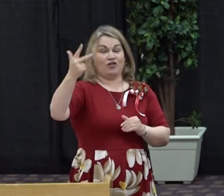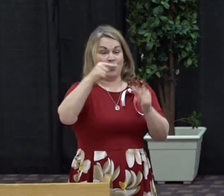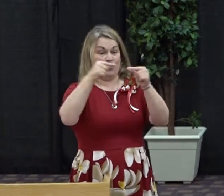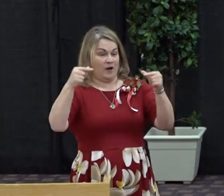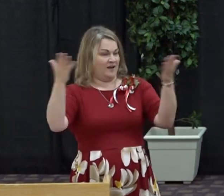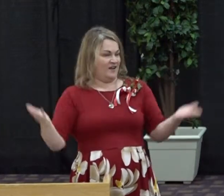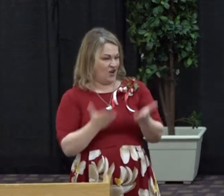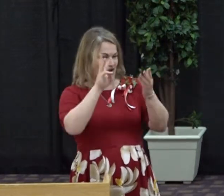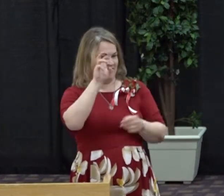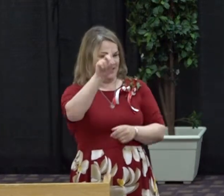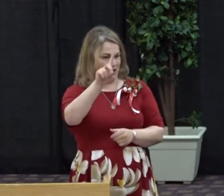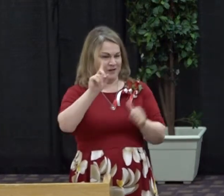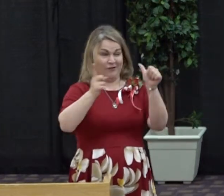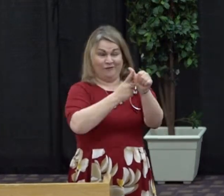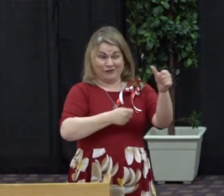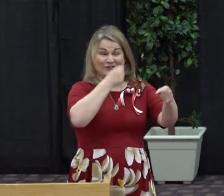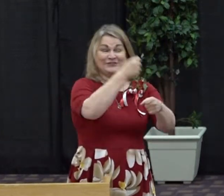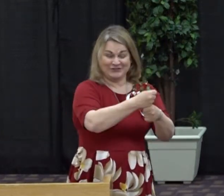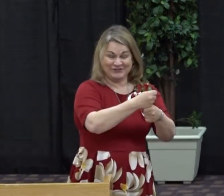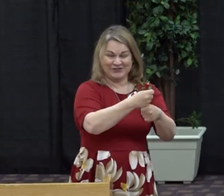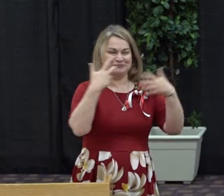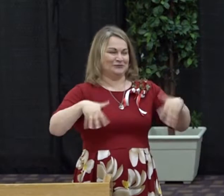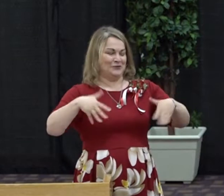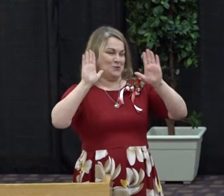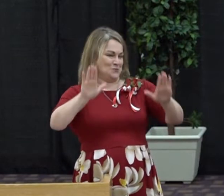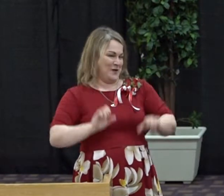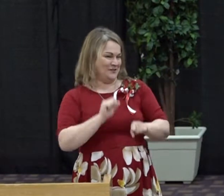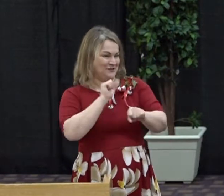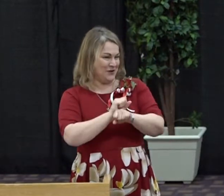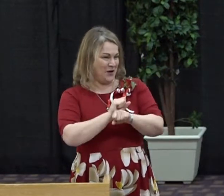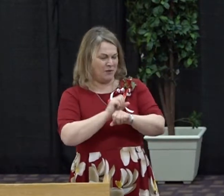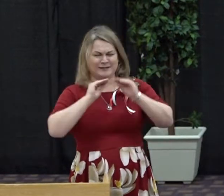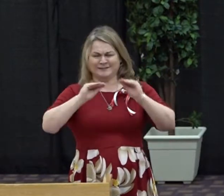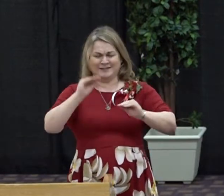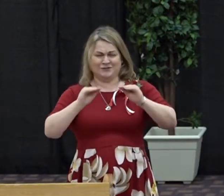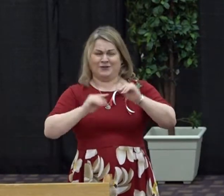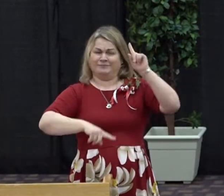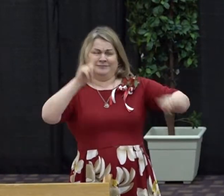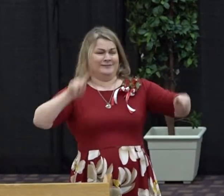She currently teaches third grade here at WSD. It's her first year. She has done a wonderful job!